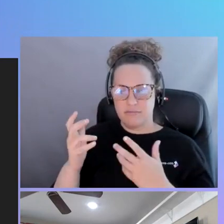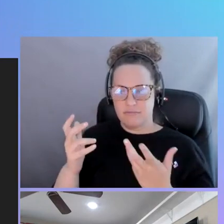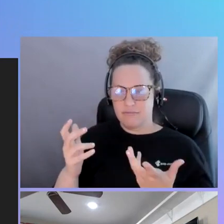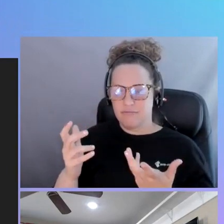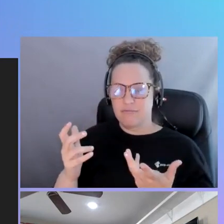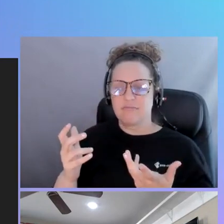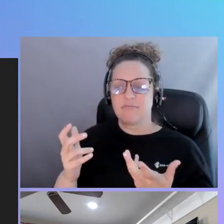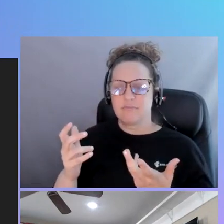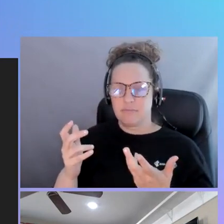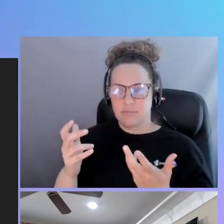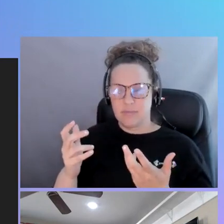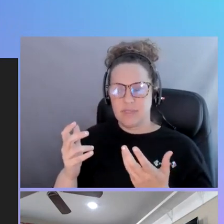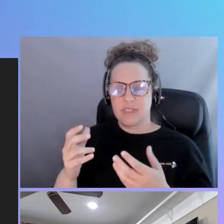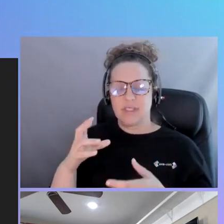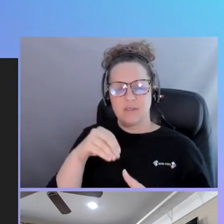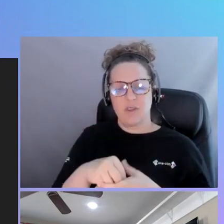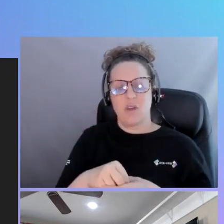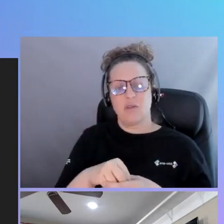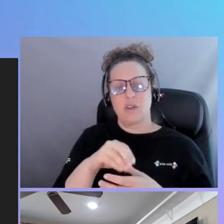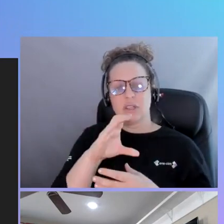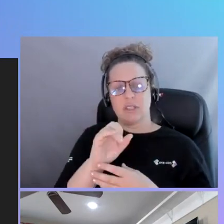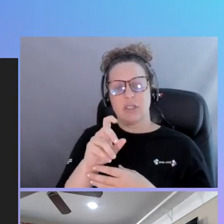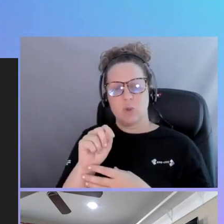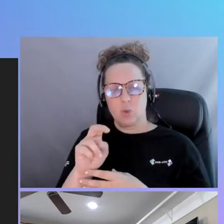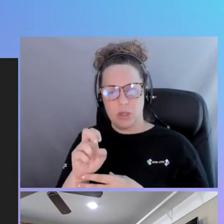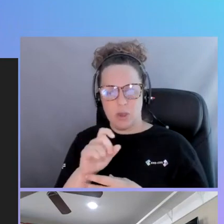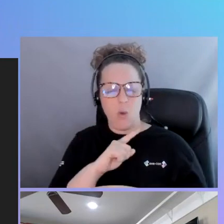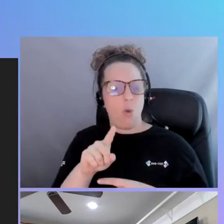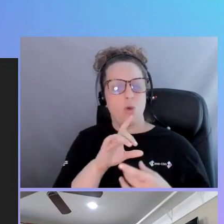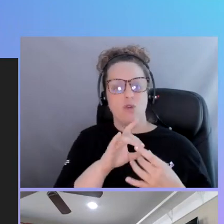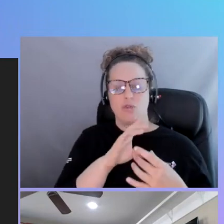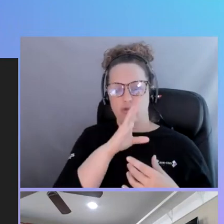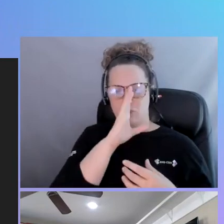or has direct connections to your C-suite and to the CEO.